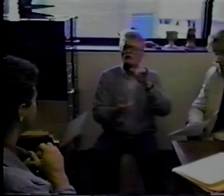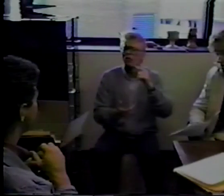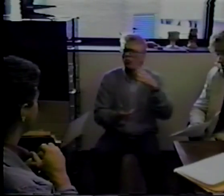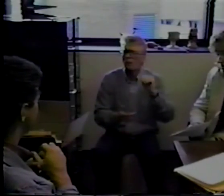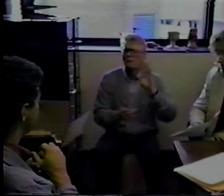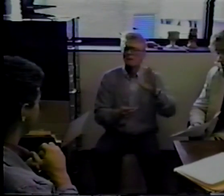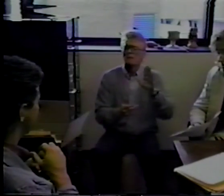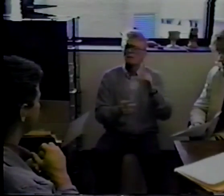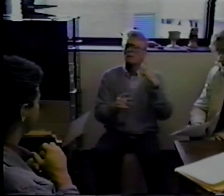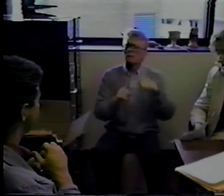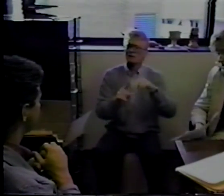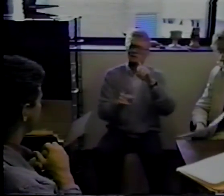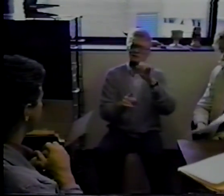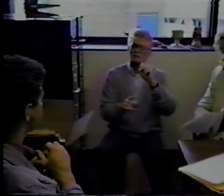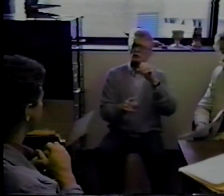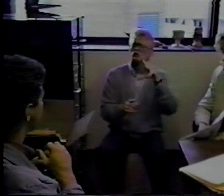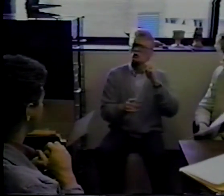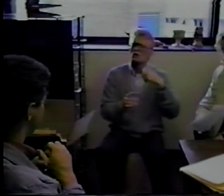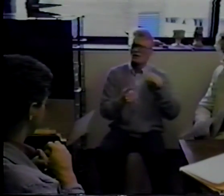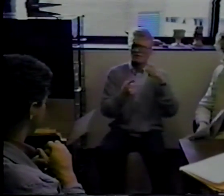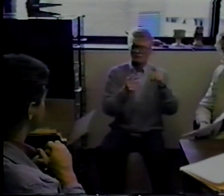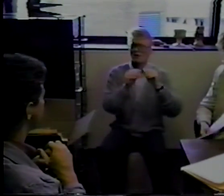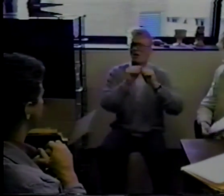"And, but, or, so, anyway."